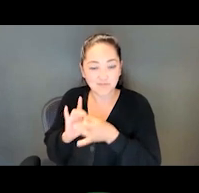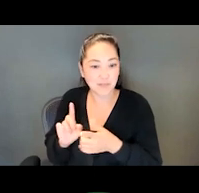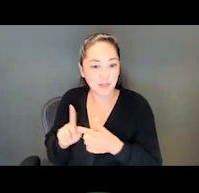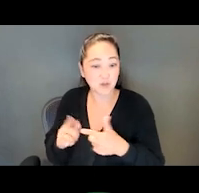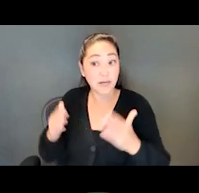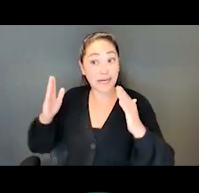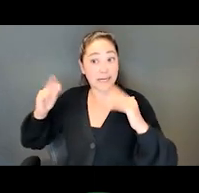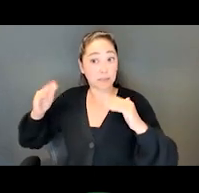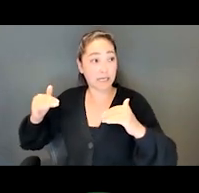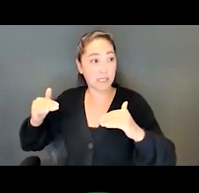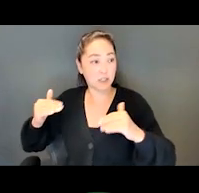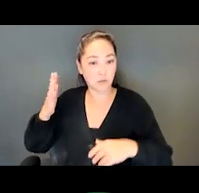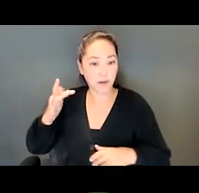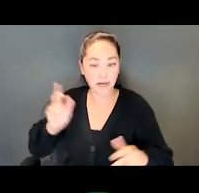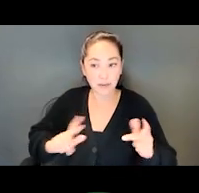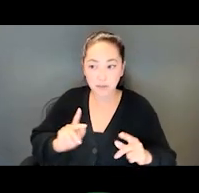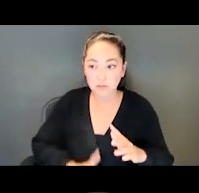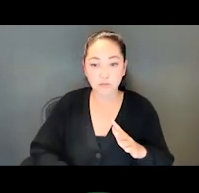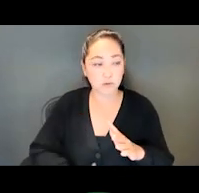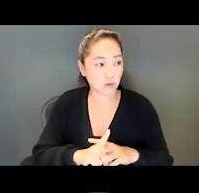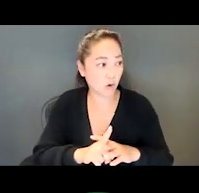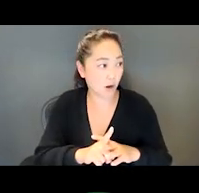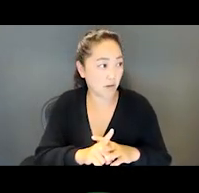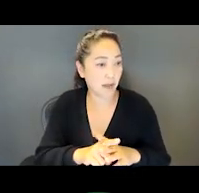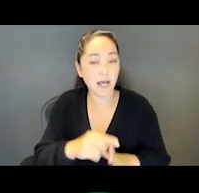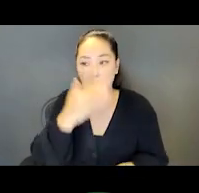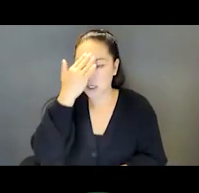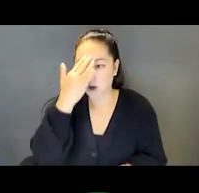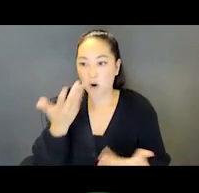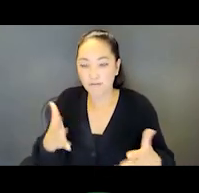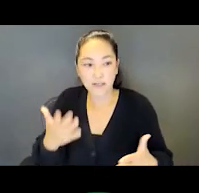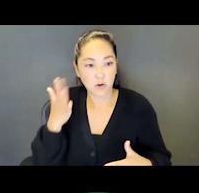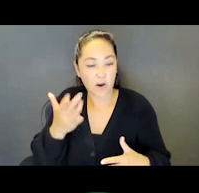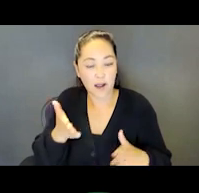But if they plan for those risks based on expectations that aren't being met.